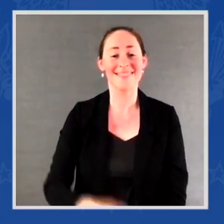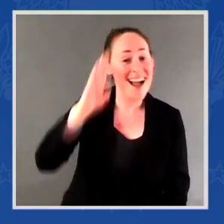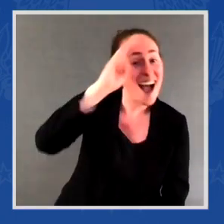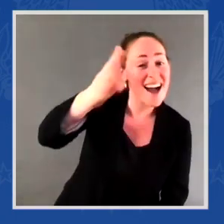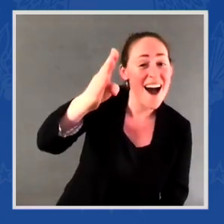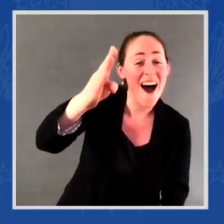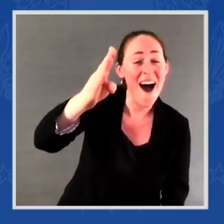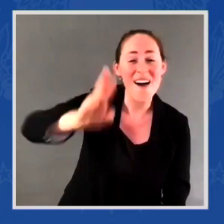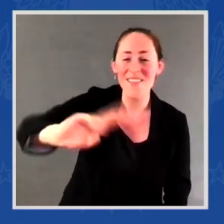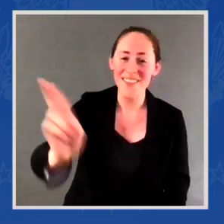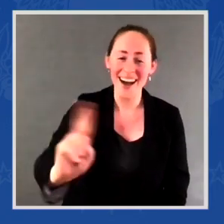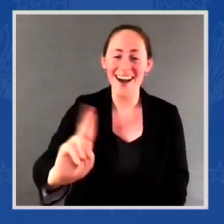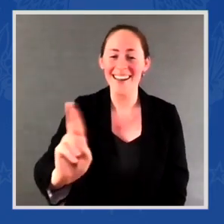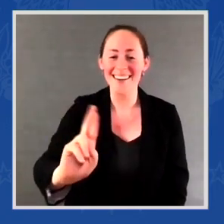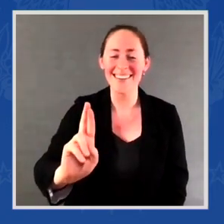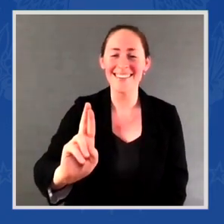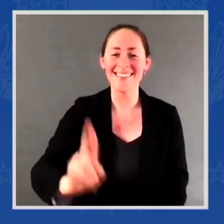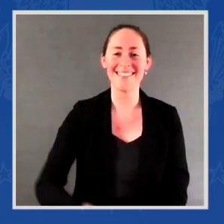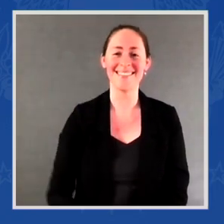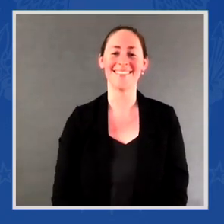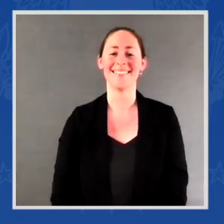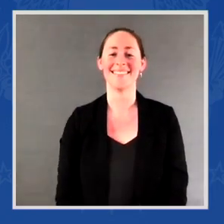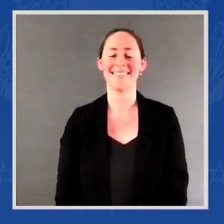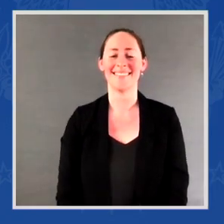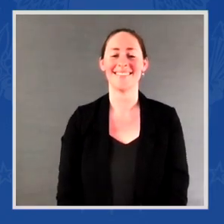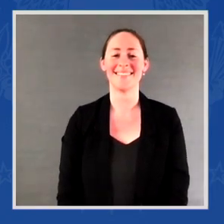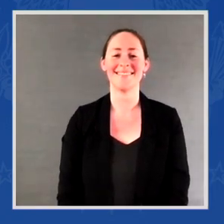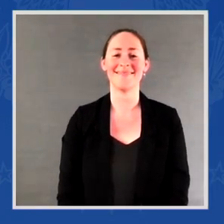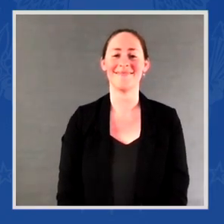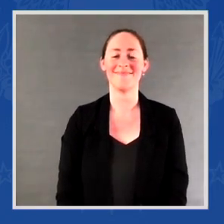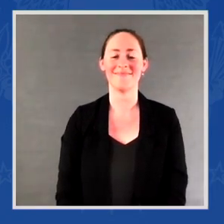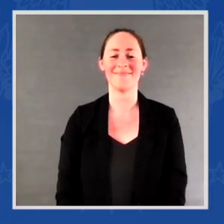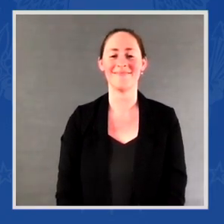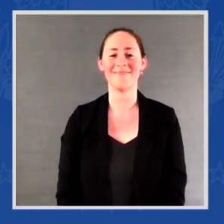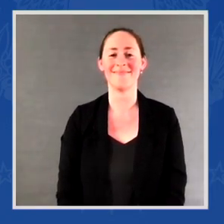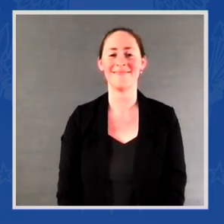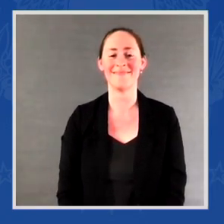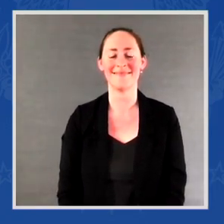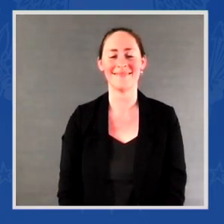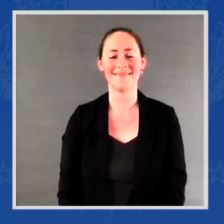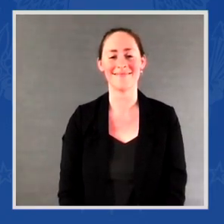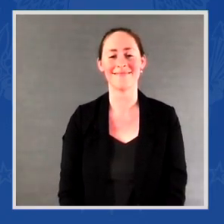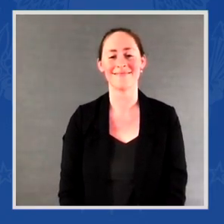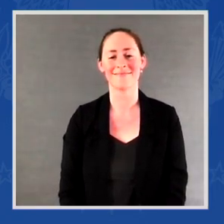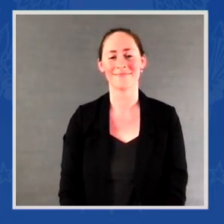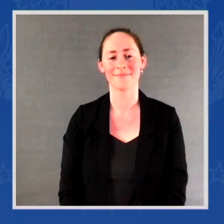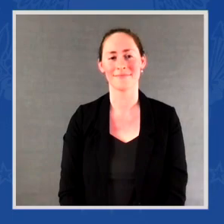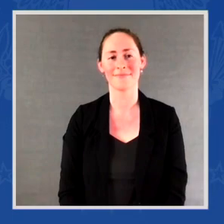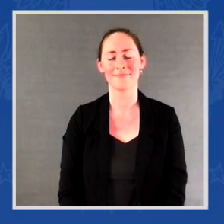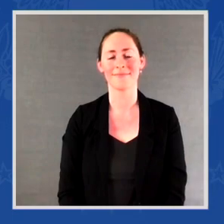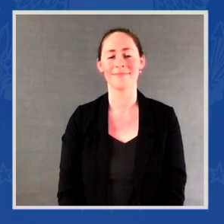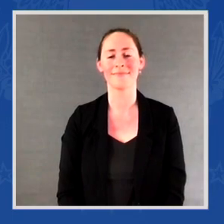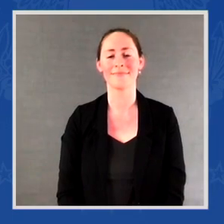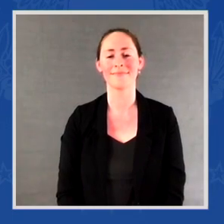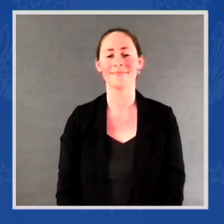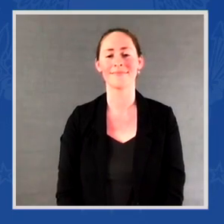I -- I'm going to -- Audience Member: